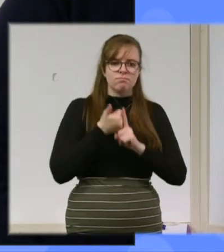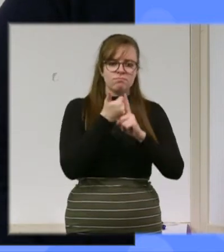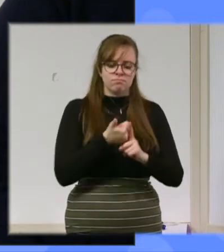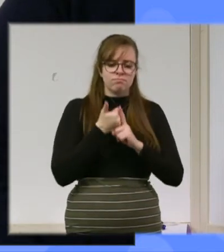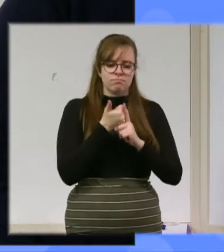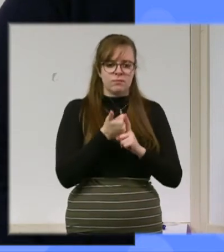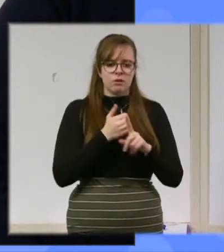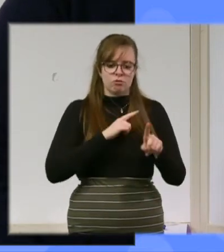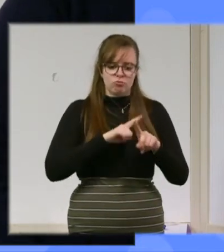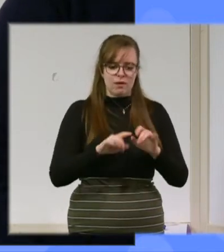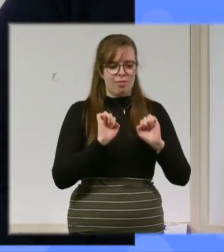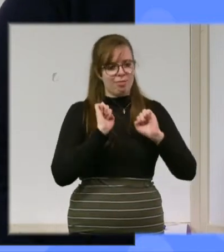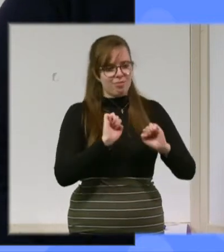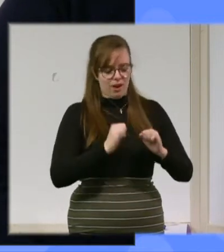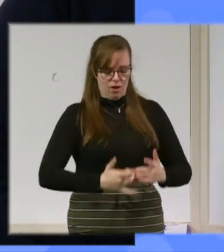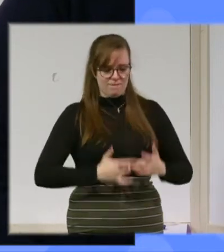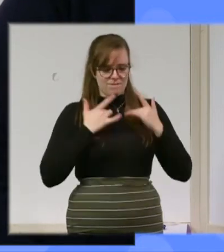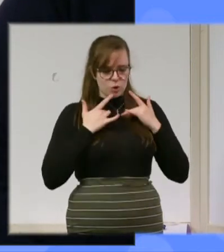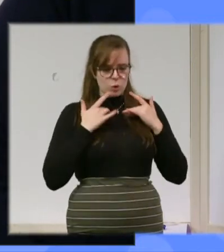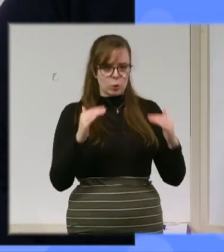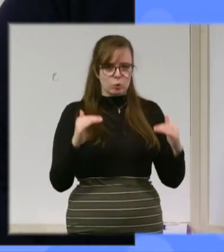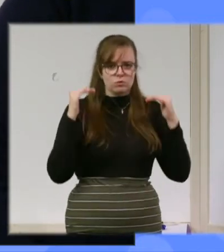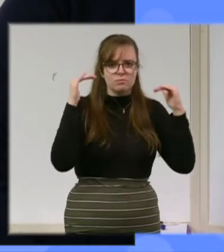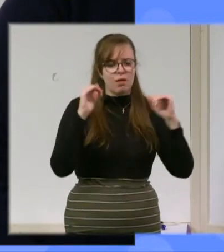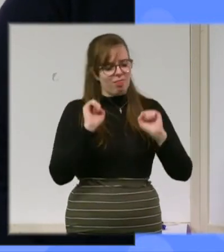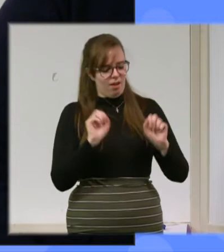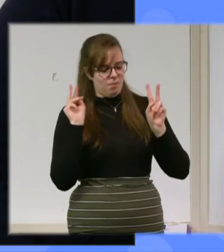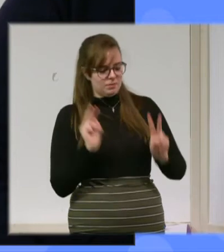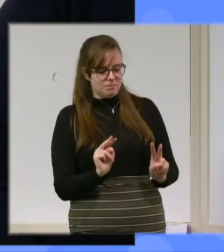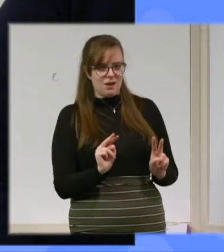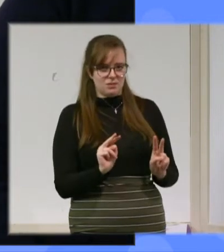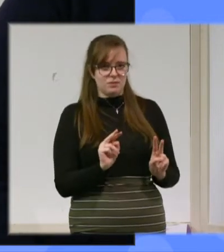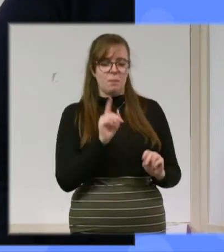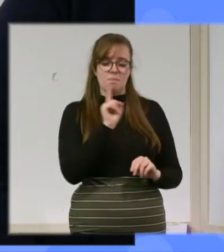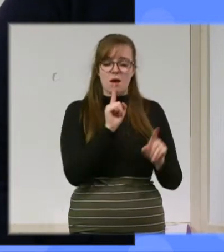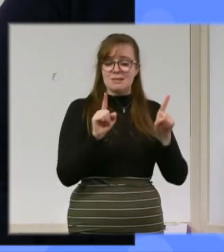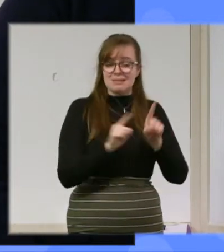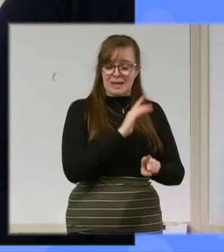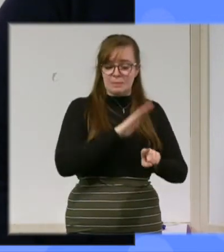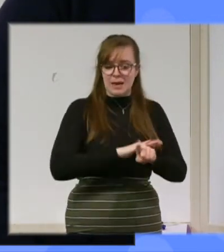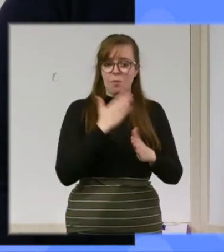their point of view and perspective whilst also working with others and